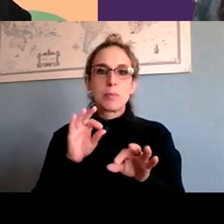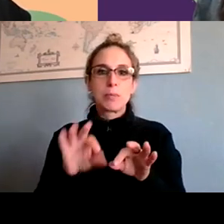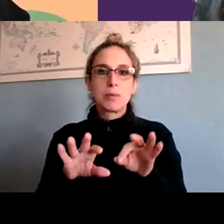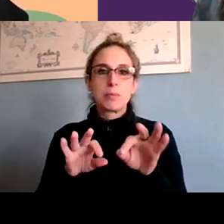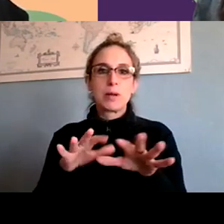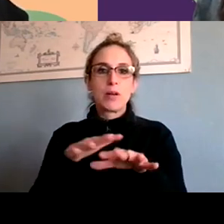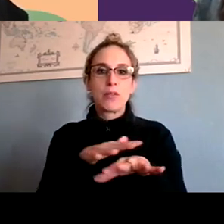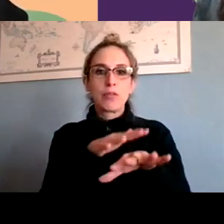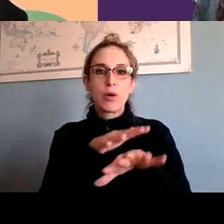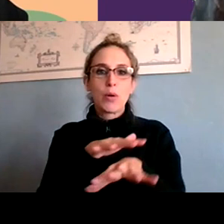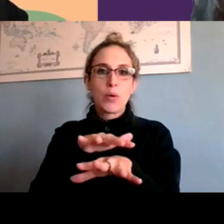Aurora Chang: But you know.